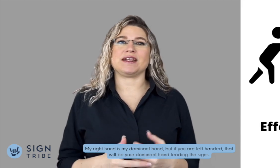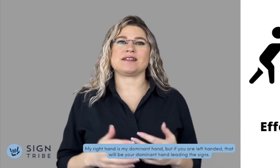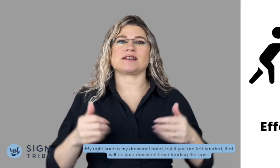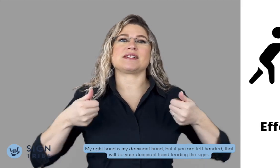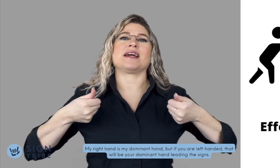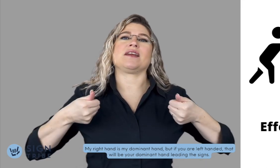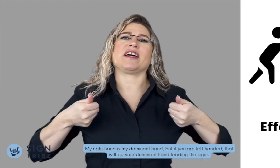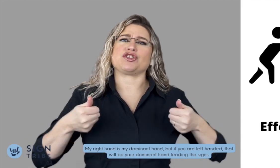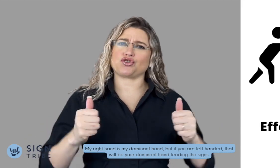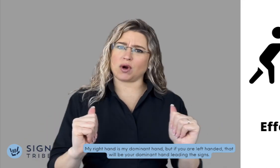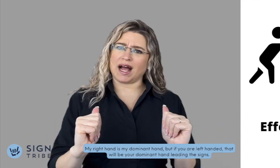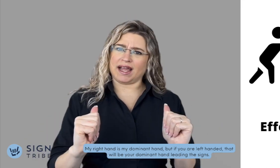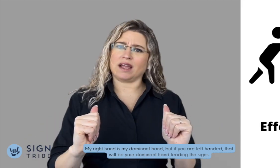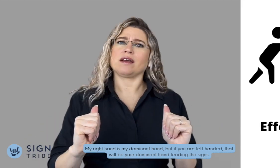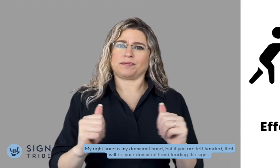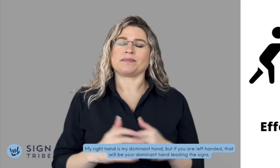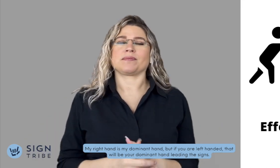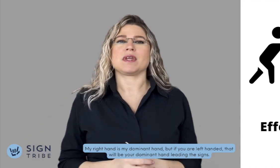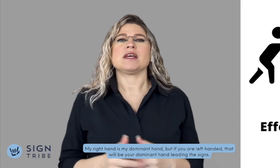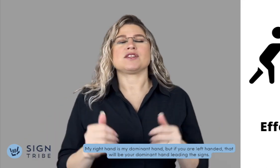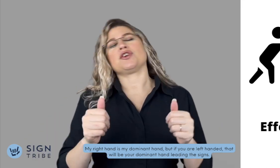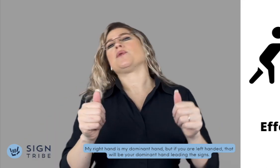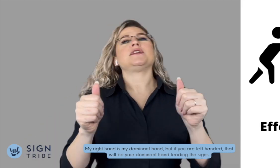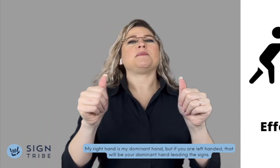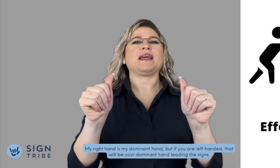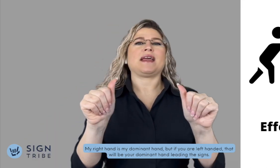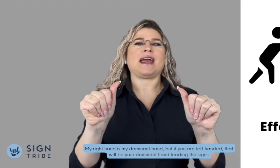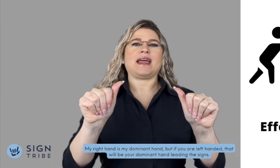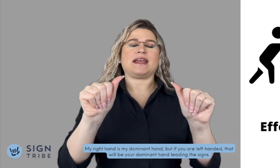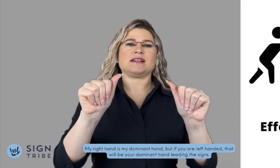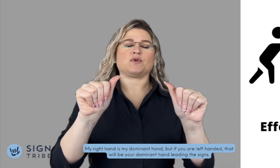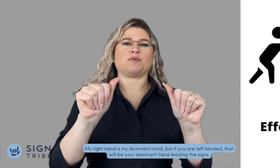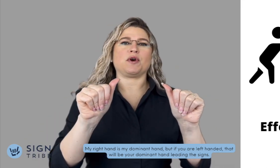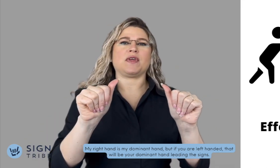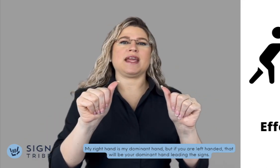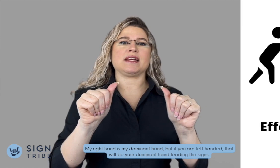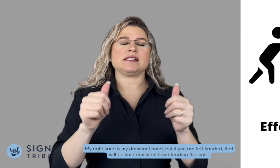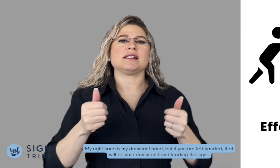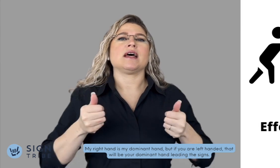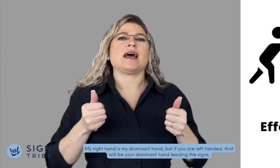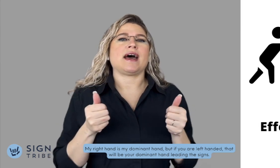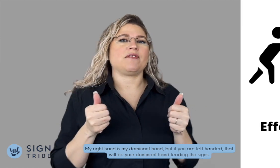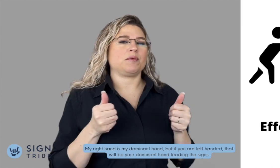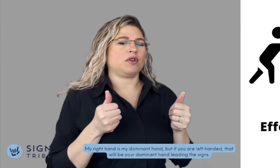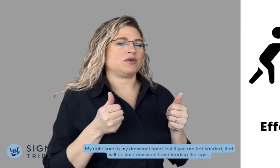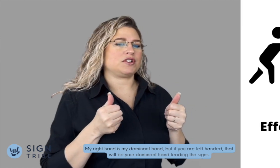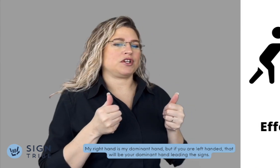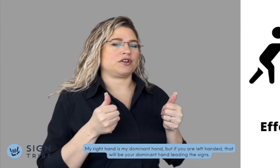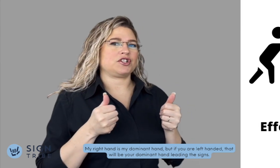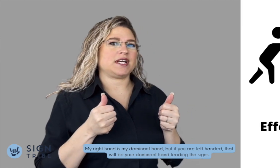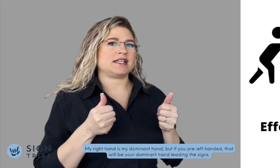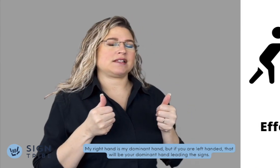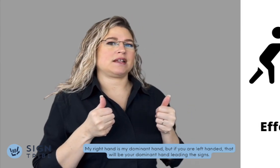it's signing like try. So you're going to make A's with both hands, have them close to your chest,